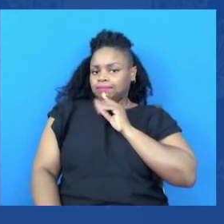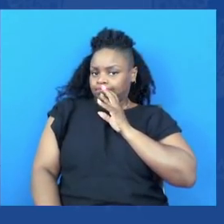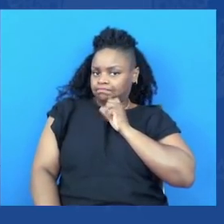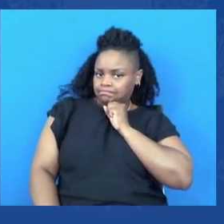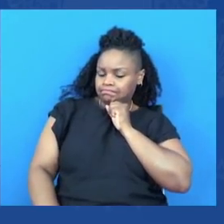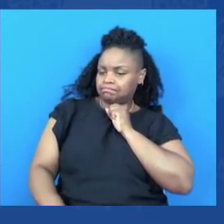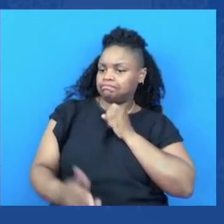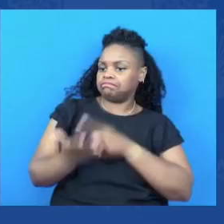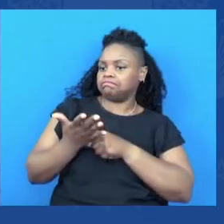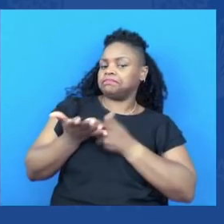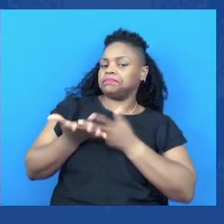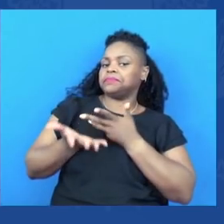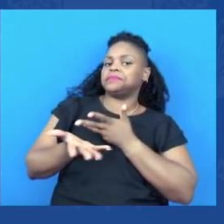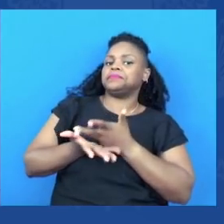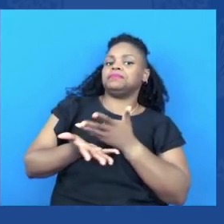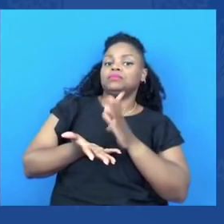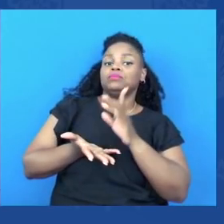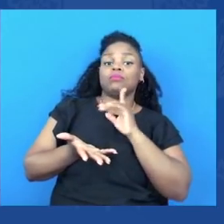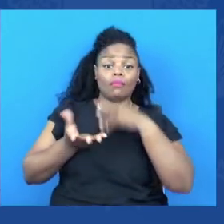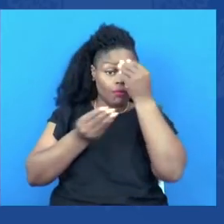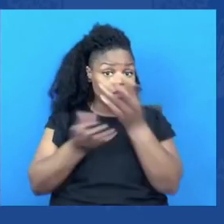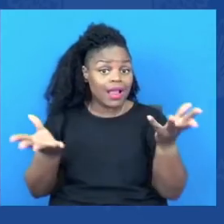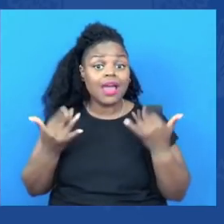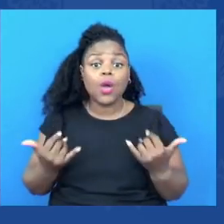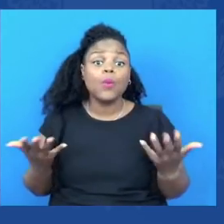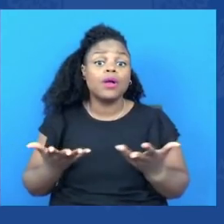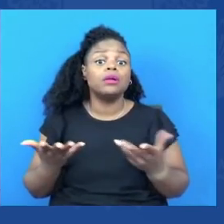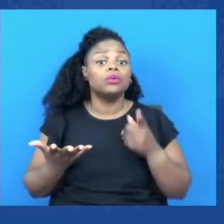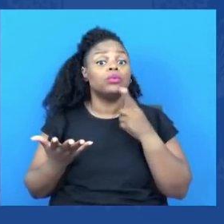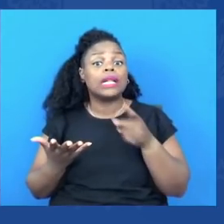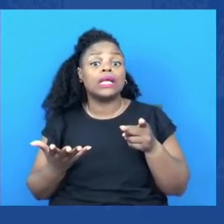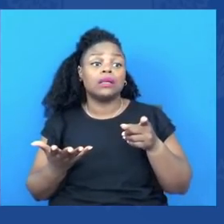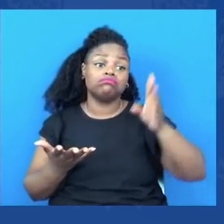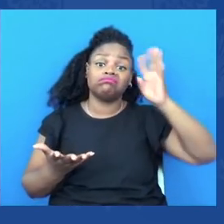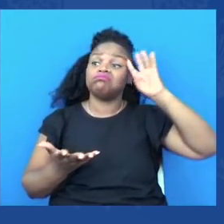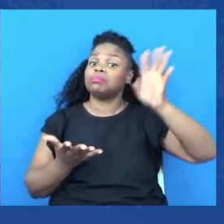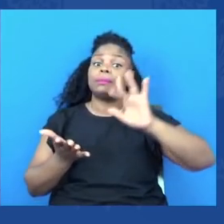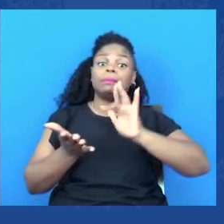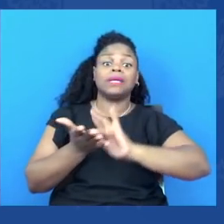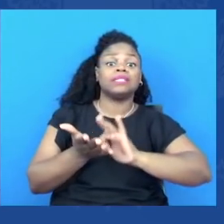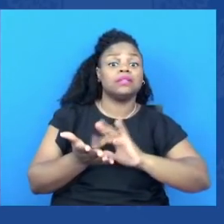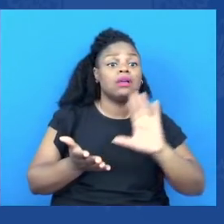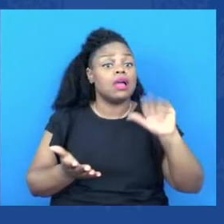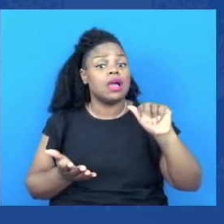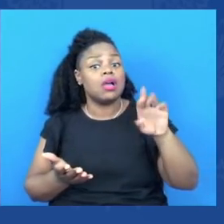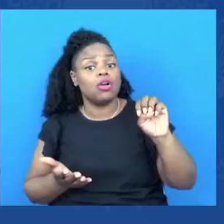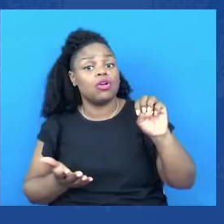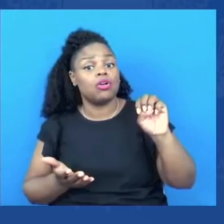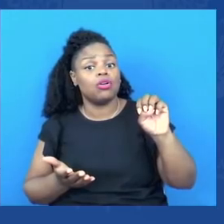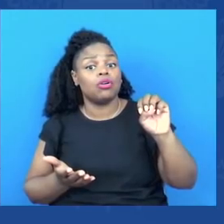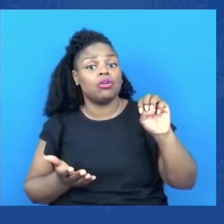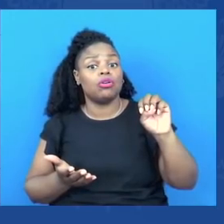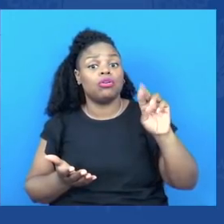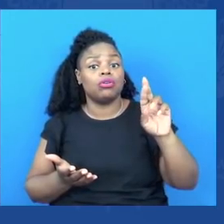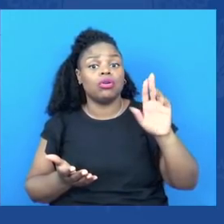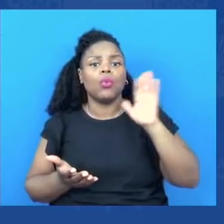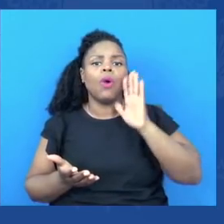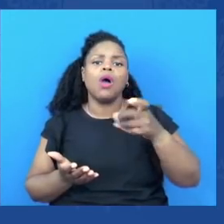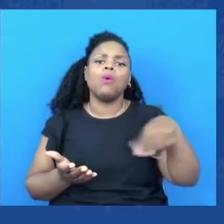that cured a particular type of cancer, what do you think you should be able to charge for it?" They said, "Whatever the market would bear.